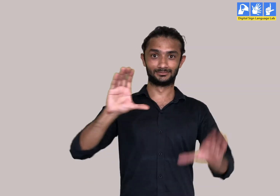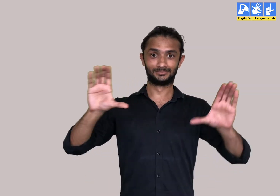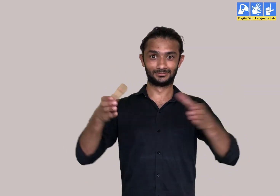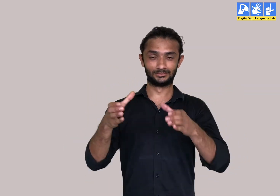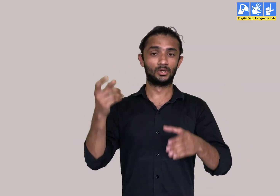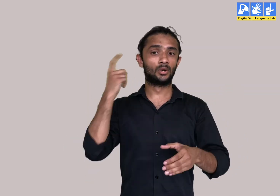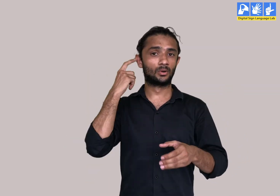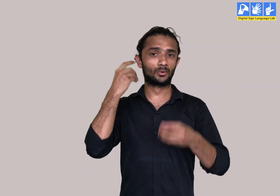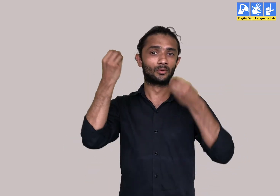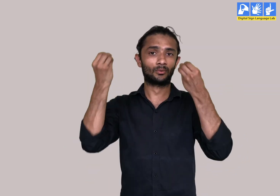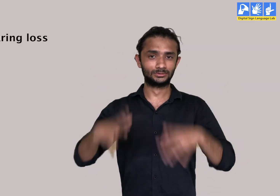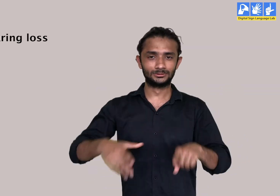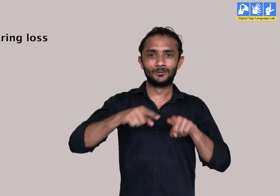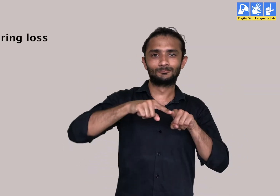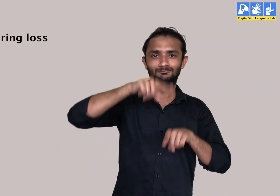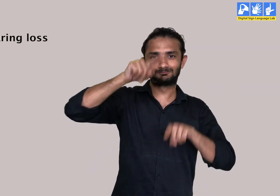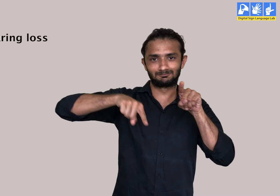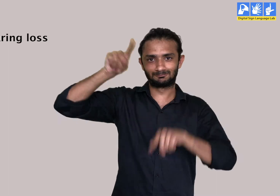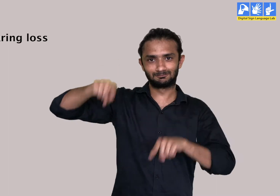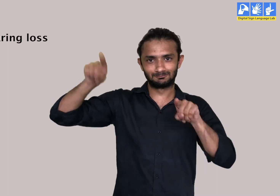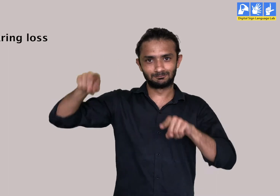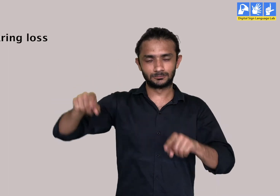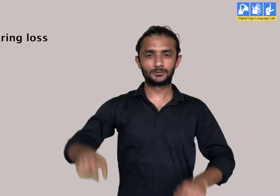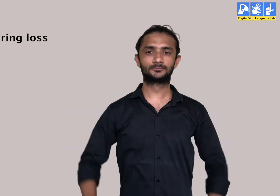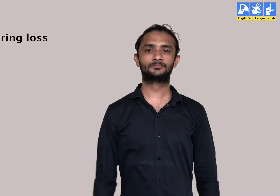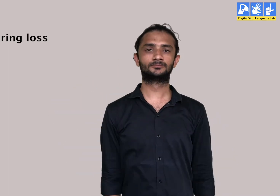Fourth classification is the degree of hearing loss.